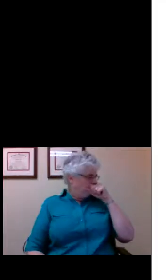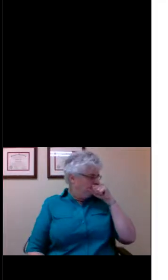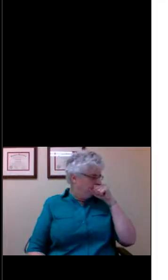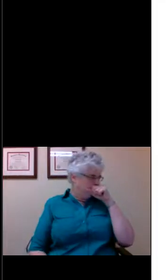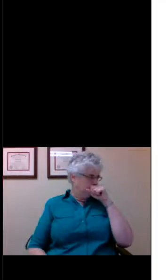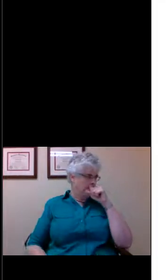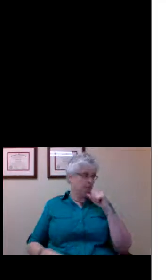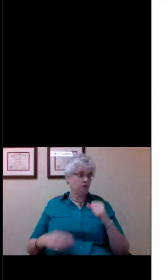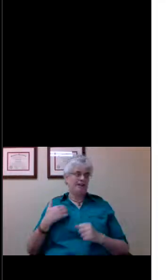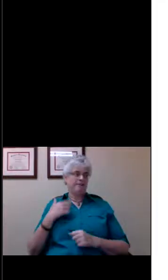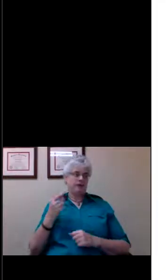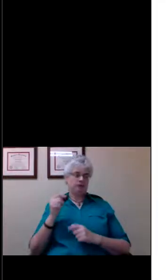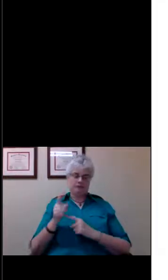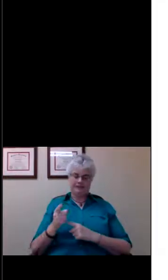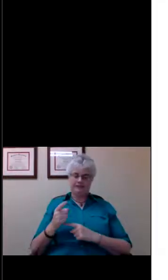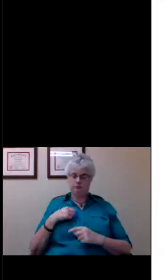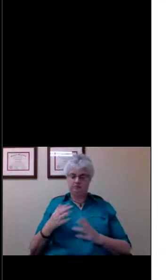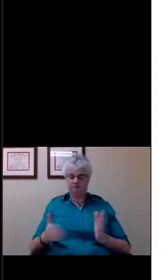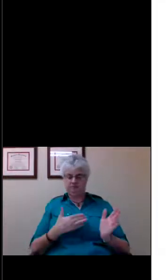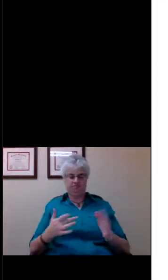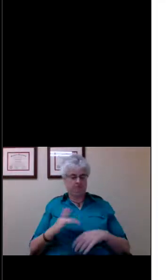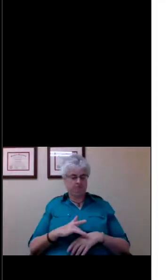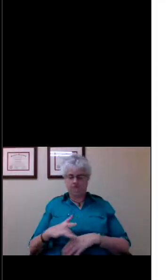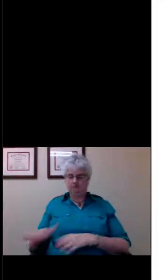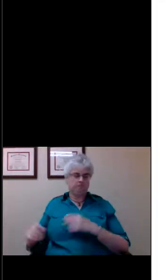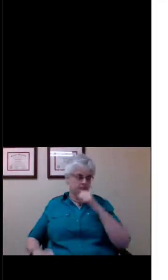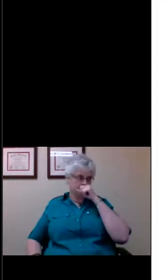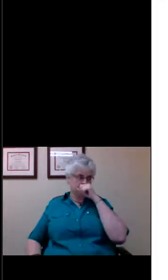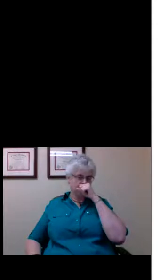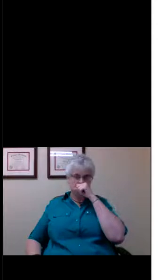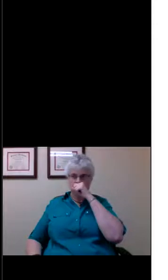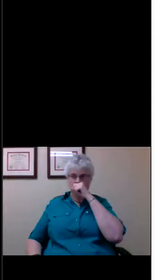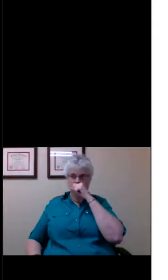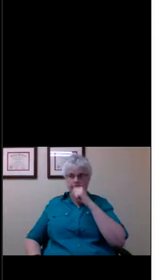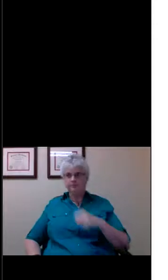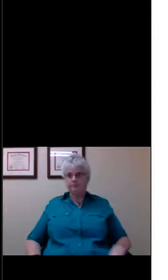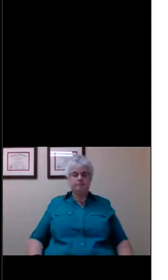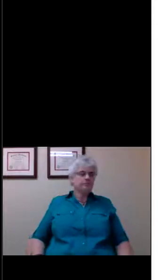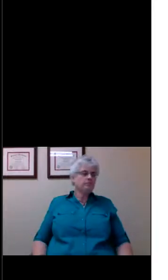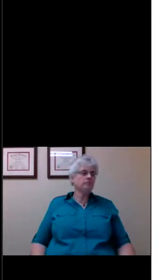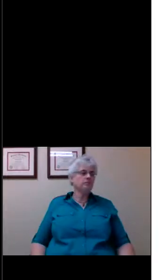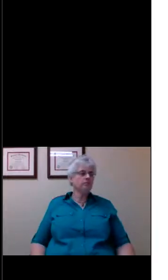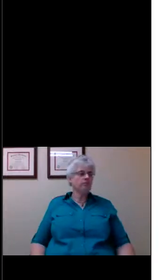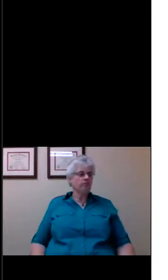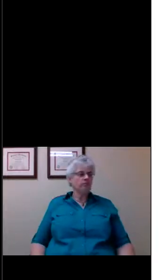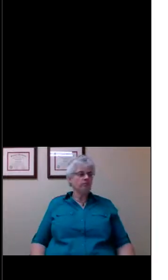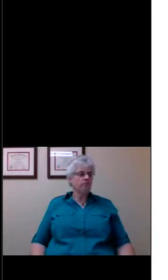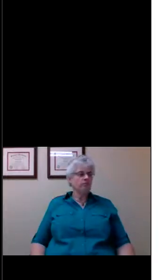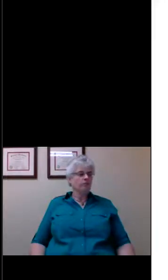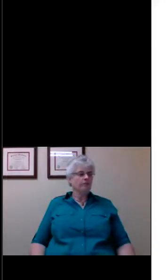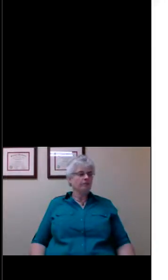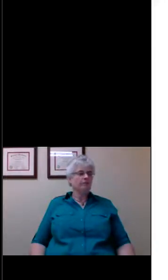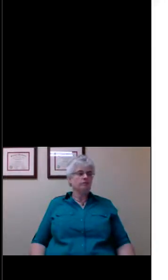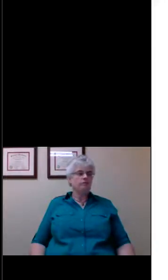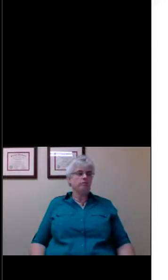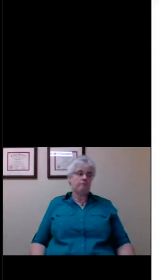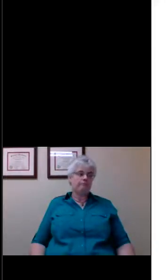transcript. The URL is in the chat box. And if you have any questions for Holly